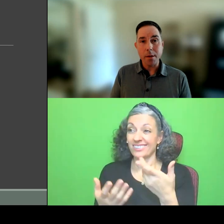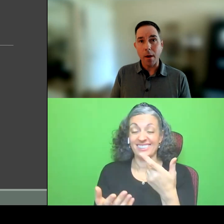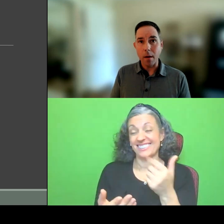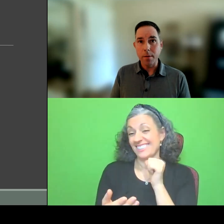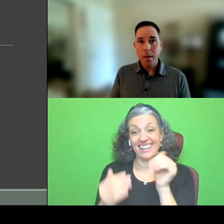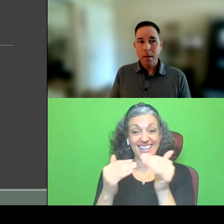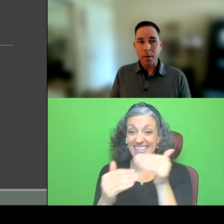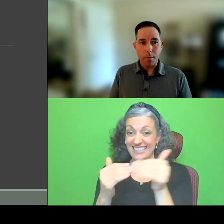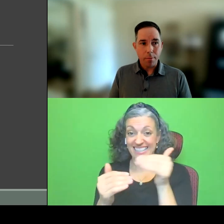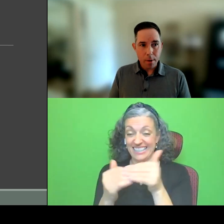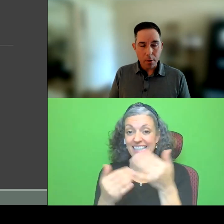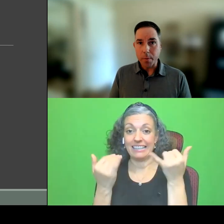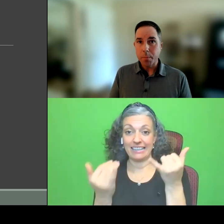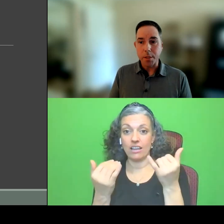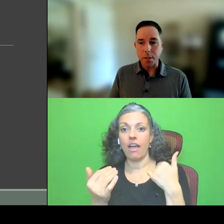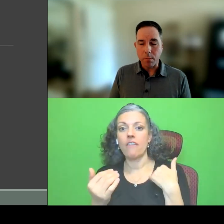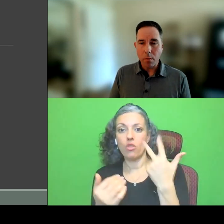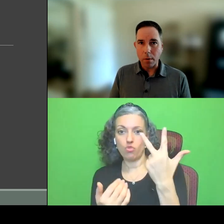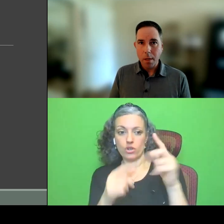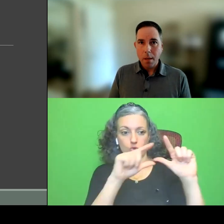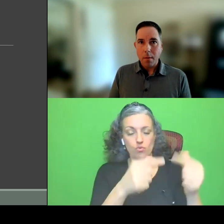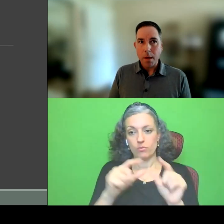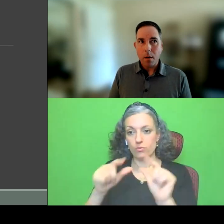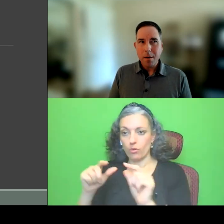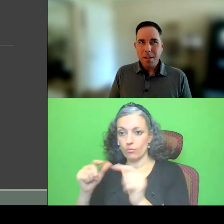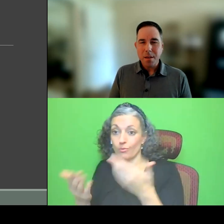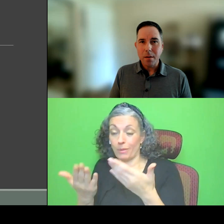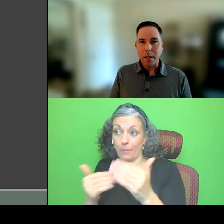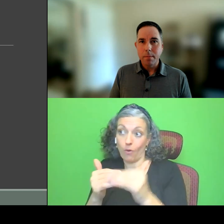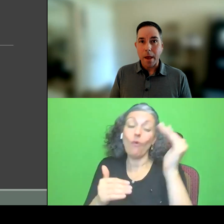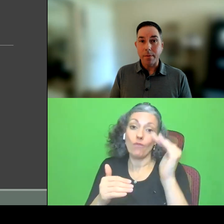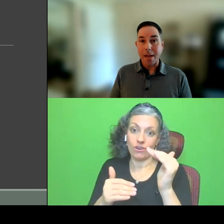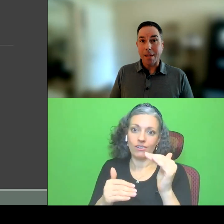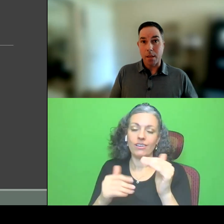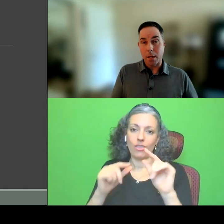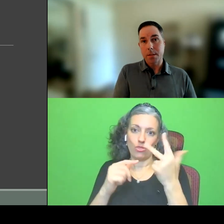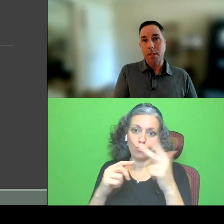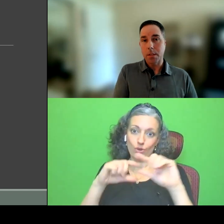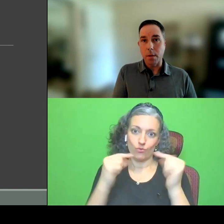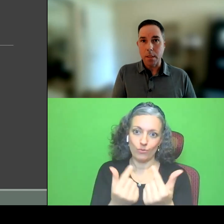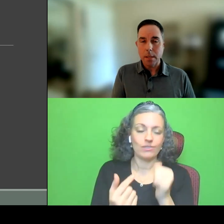Because now you have three groups and potentially more that aren't necessarily advocating